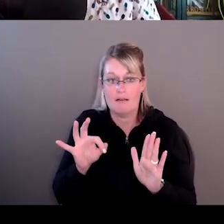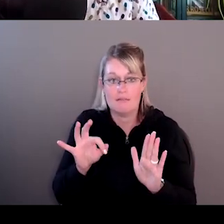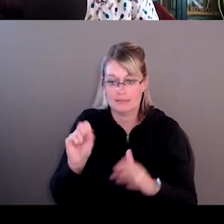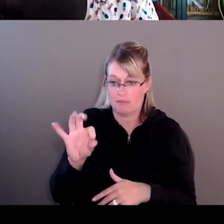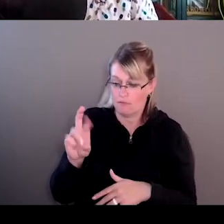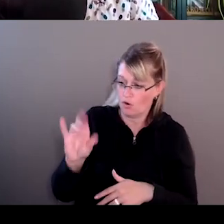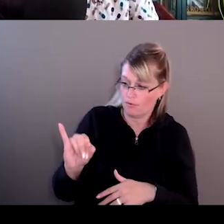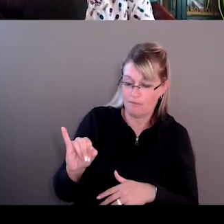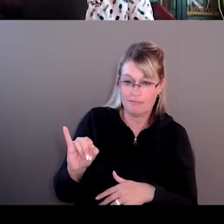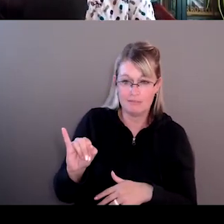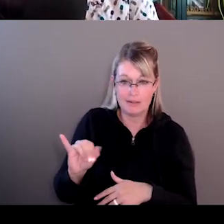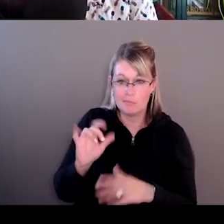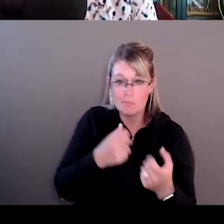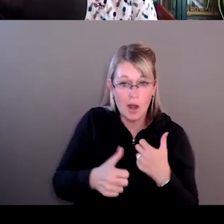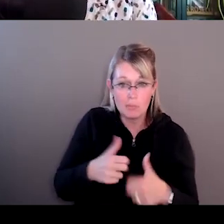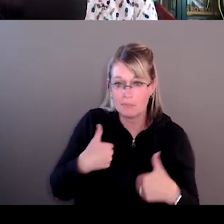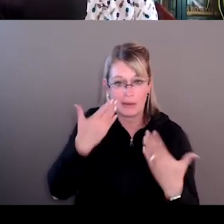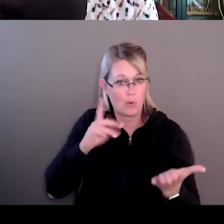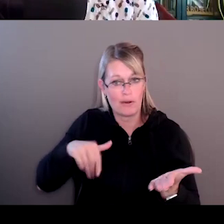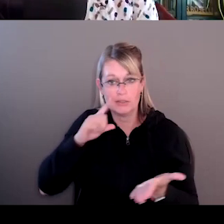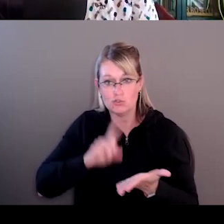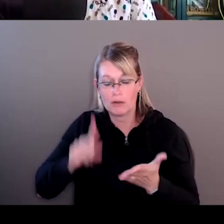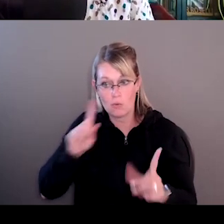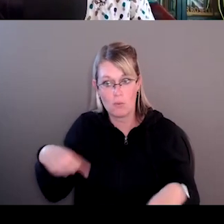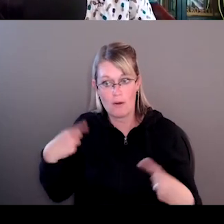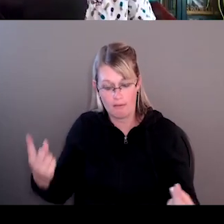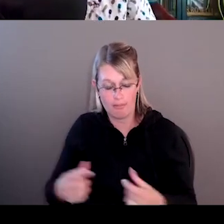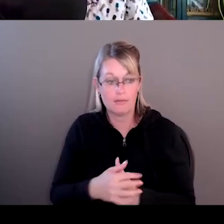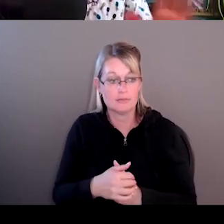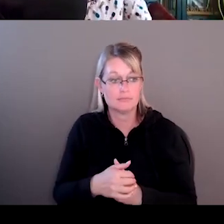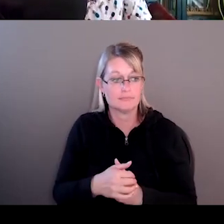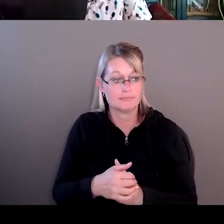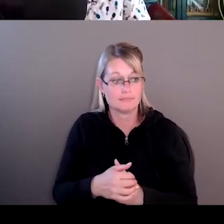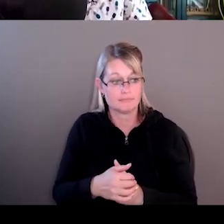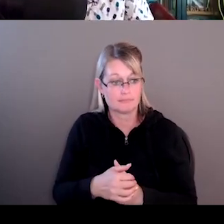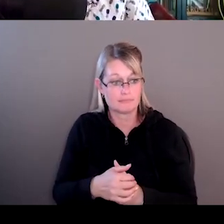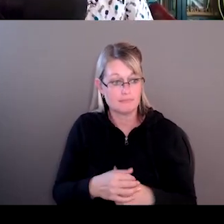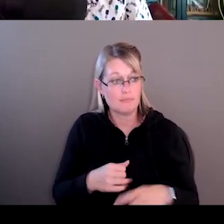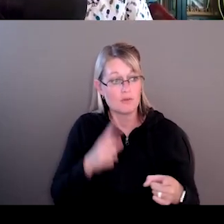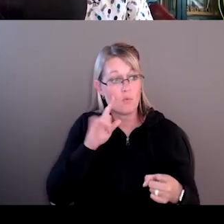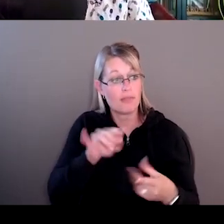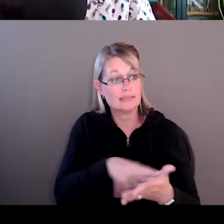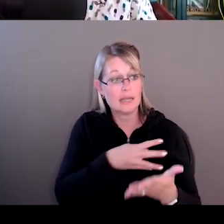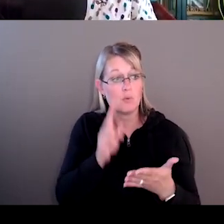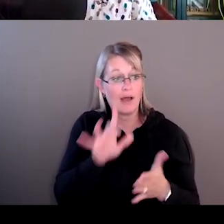bug as of late. I have not checked in a while. In this table, I can select multiple rows of